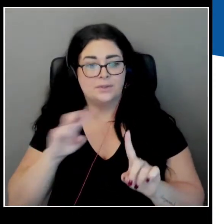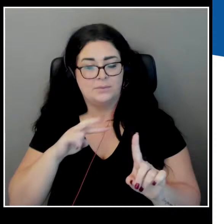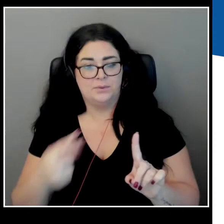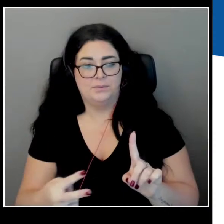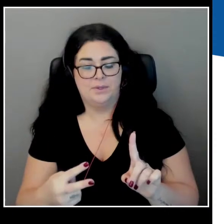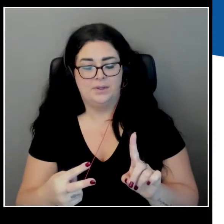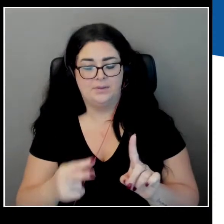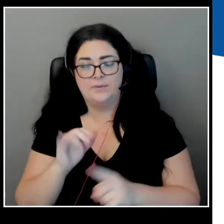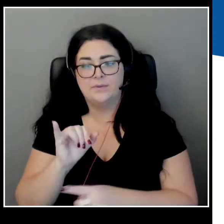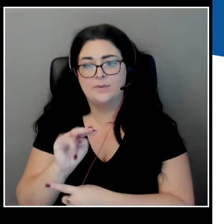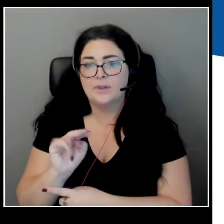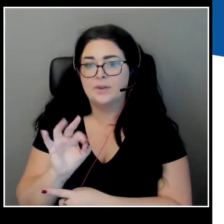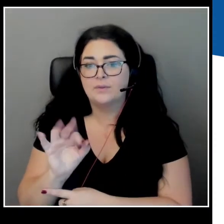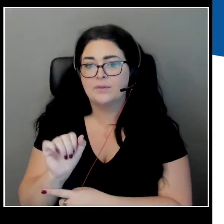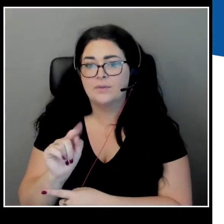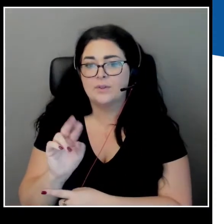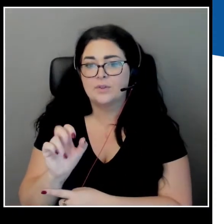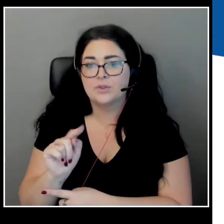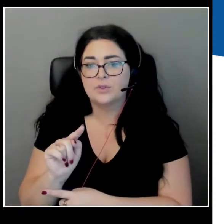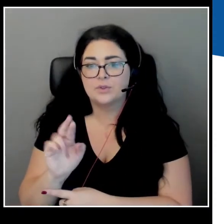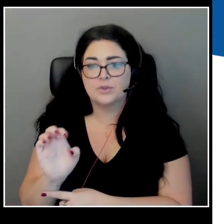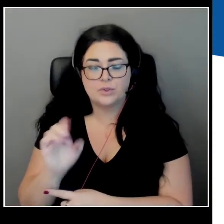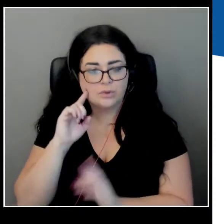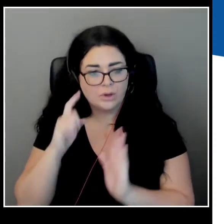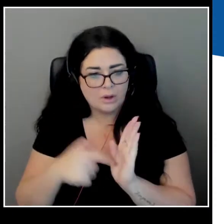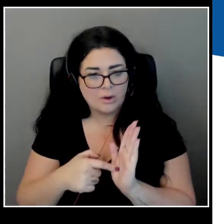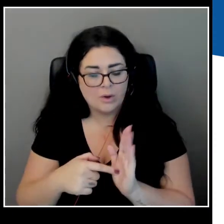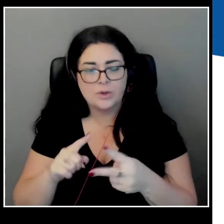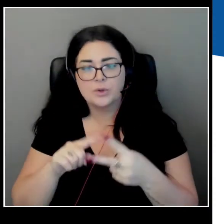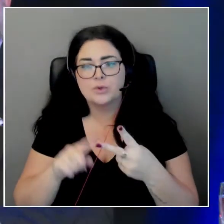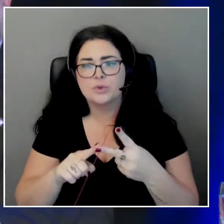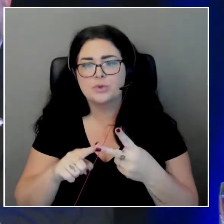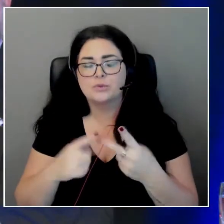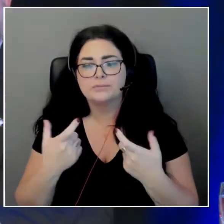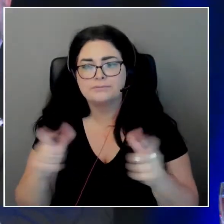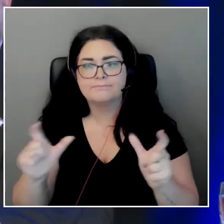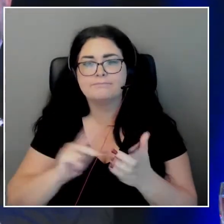progress on two key capital projects, namely the